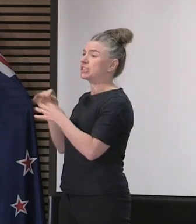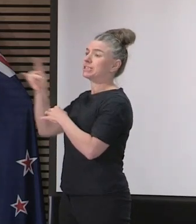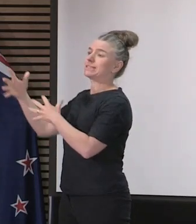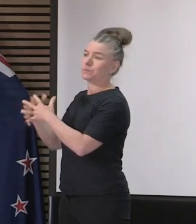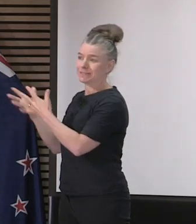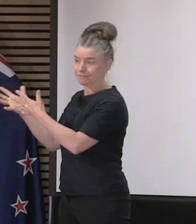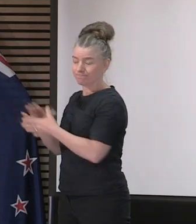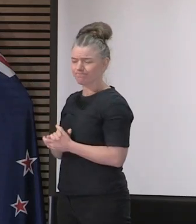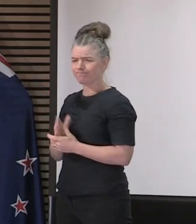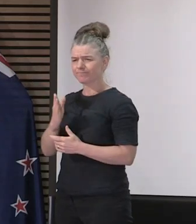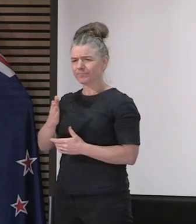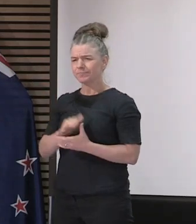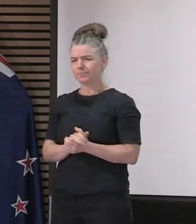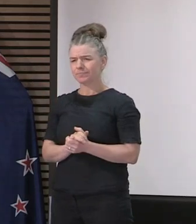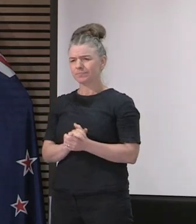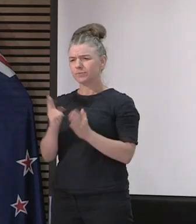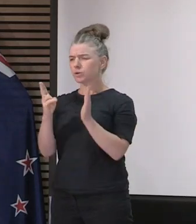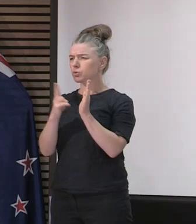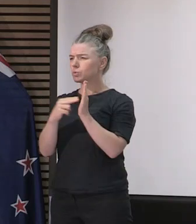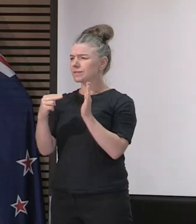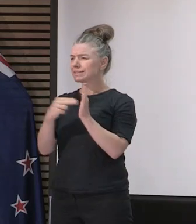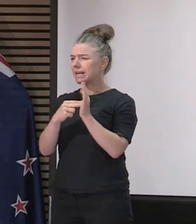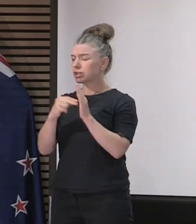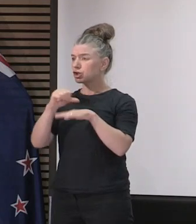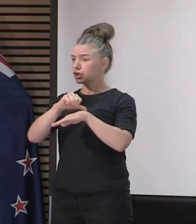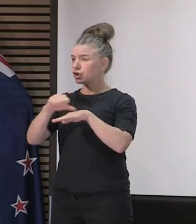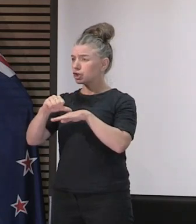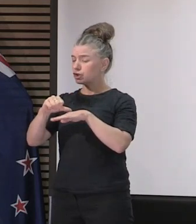factor into advice in the decision that cabinet will